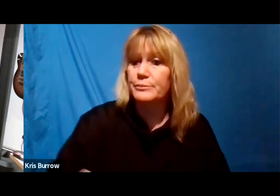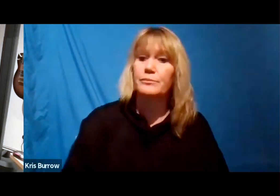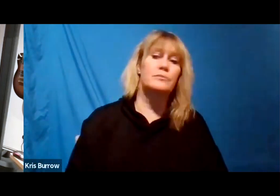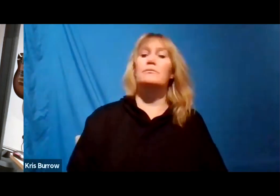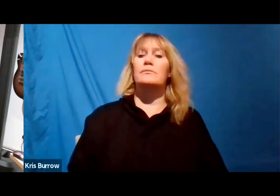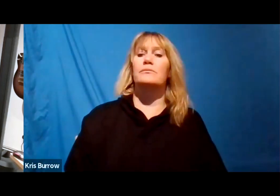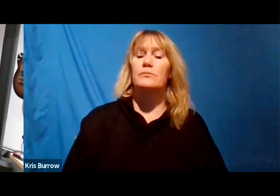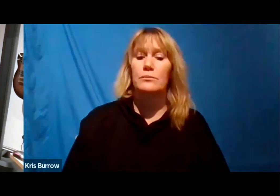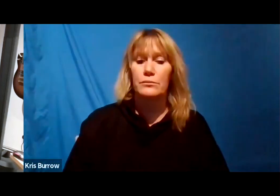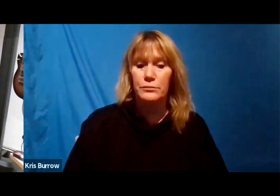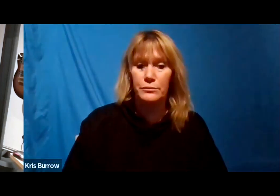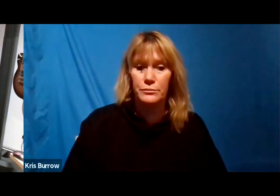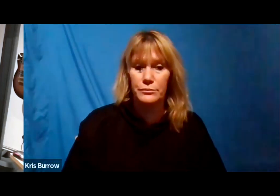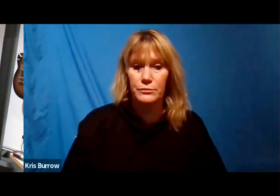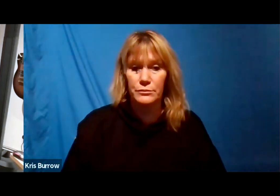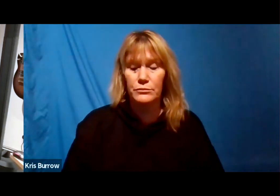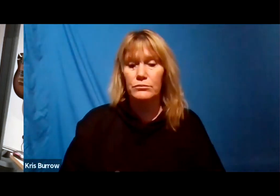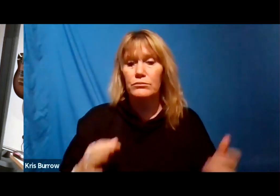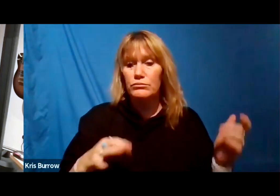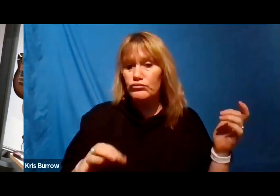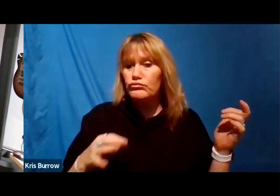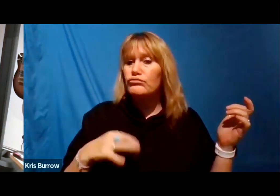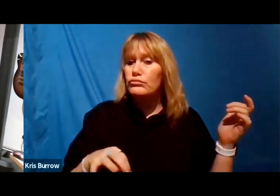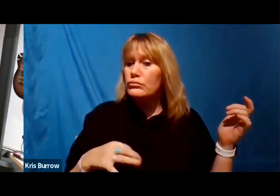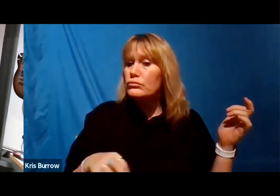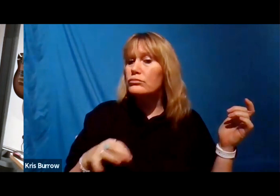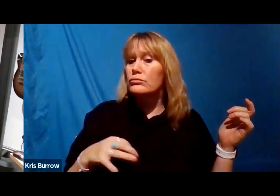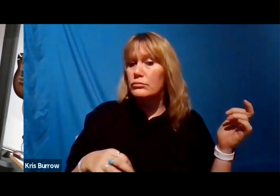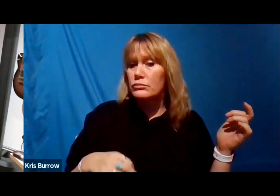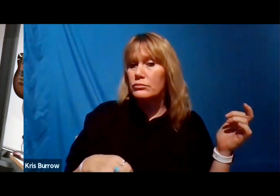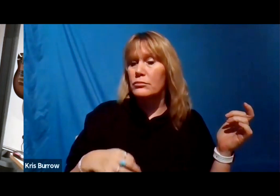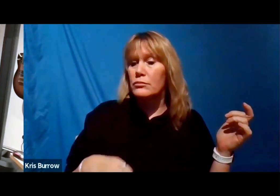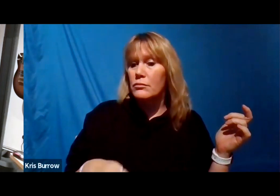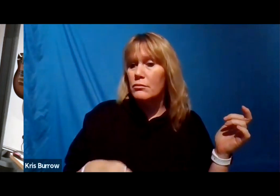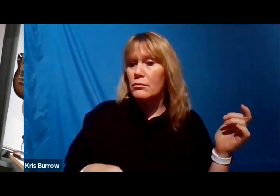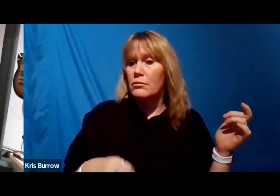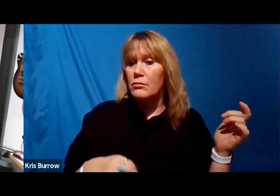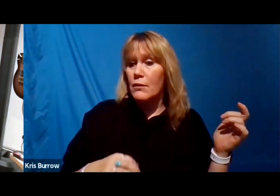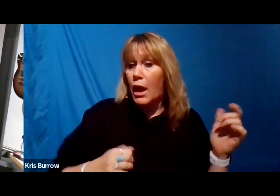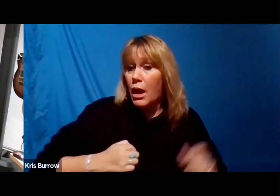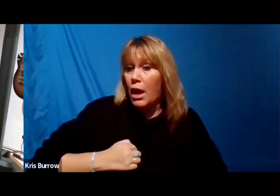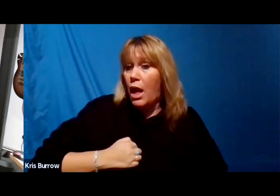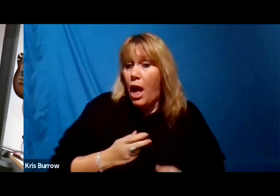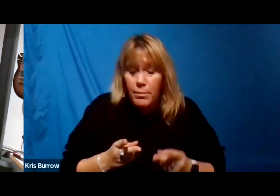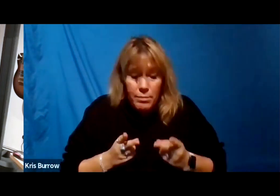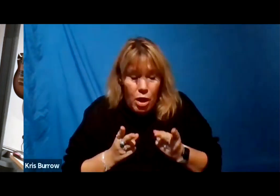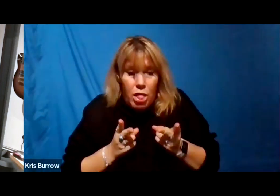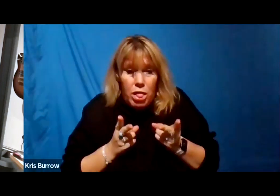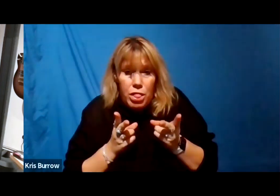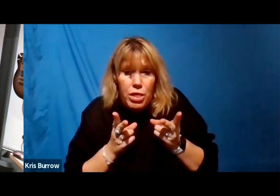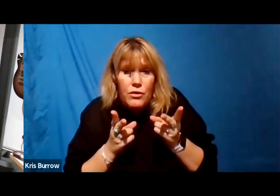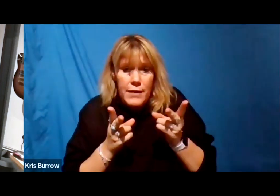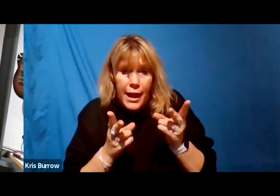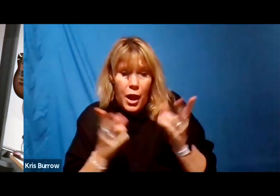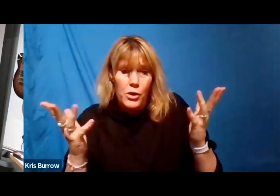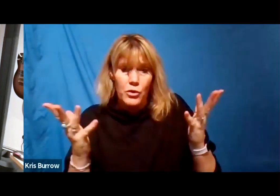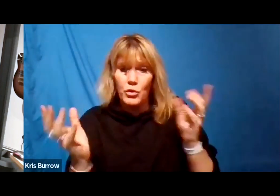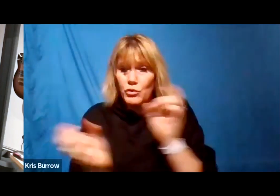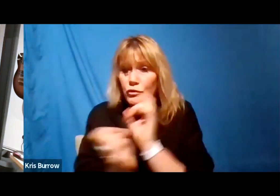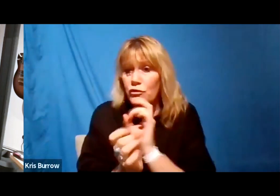Okay, so I'm going to do a couple of songs, maybe three, I'll keep my eye on the time. Hopefully you can hear me okay. And as well as you could hear Jo. Going to start with a song called in Institution Express, this was written,